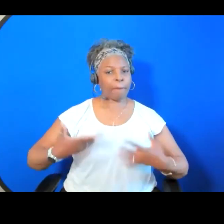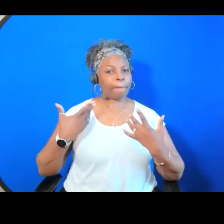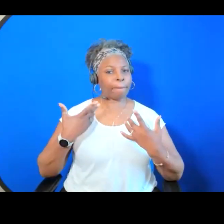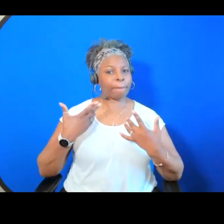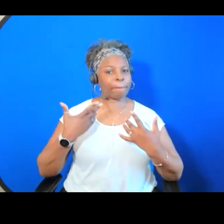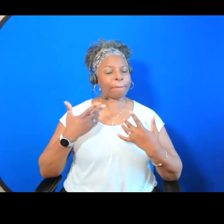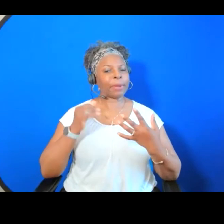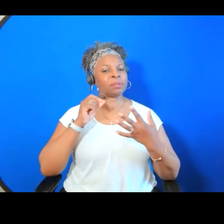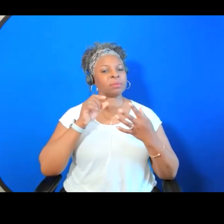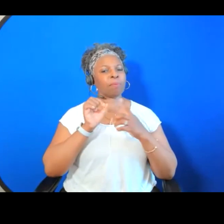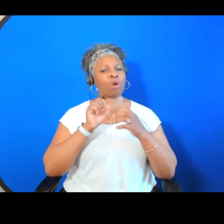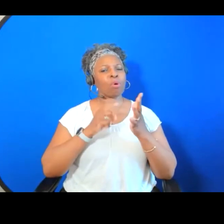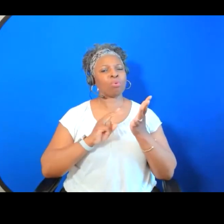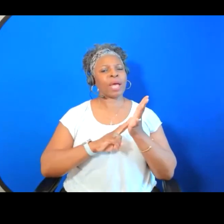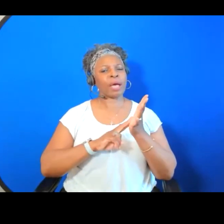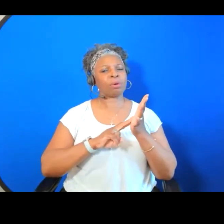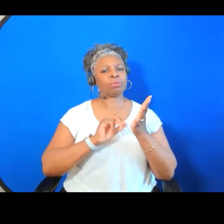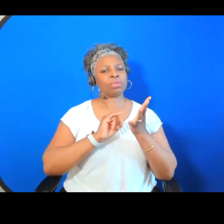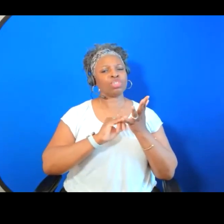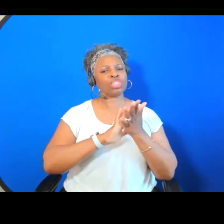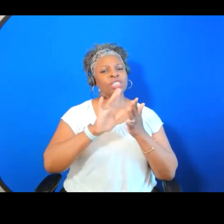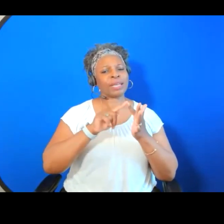I’m really pleased that you're joining us for this event as